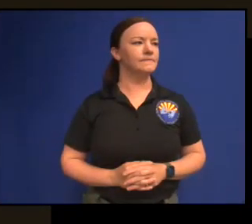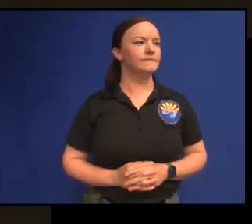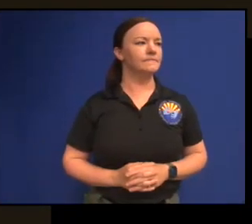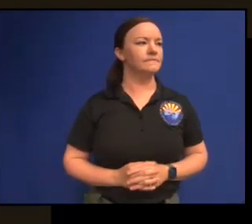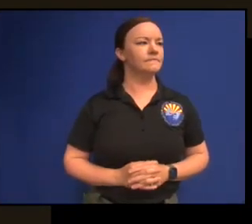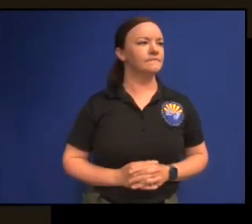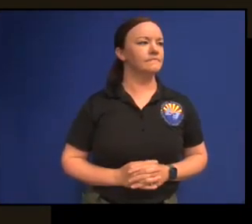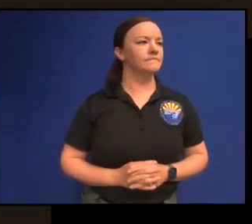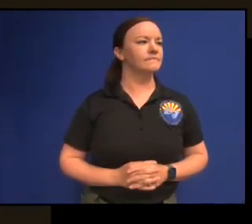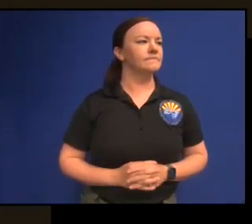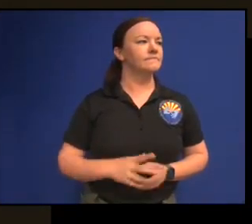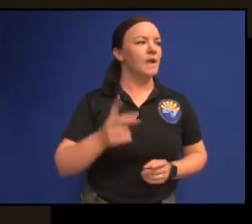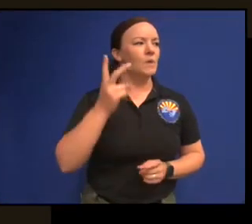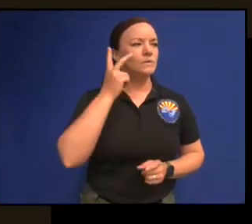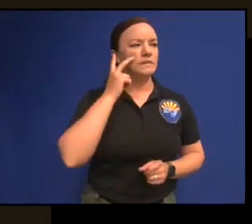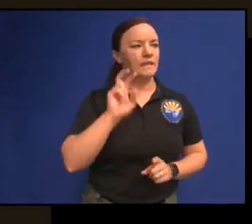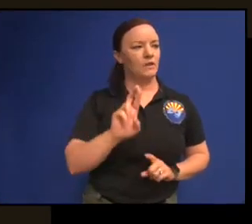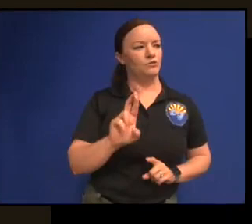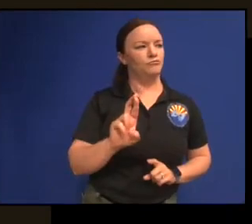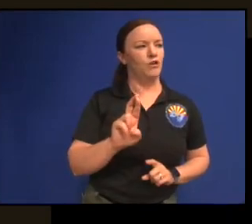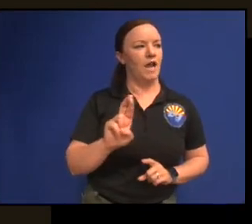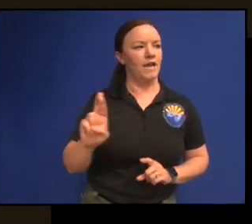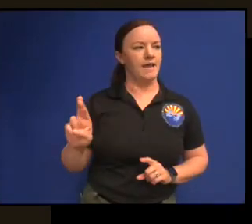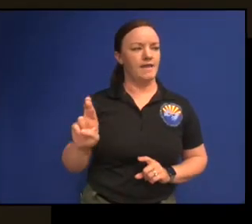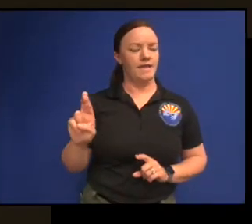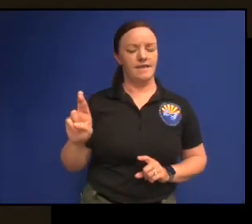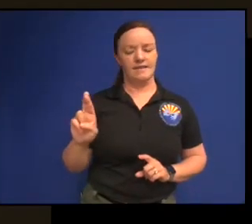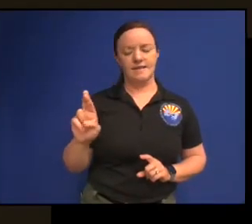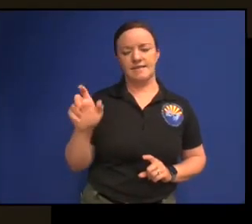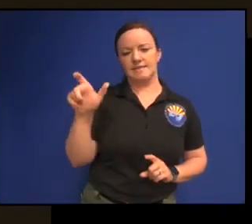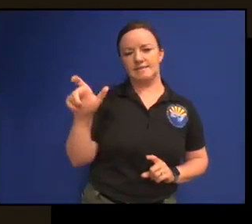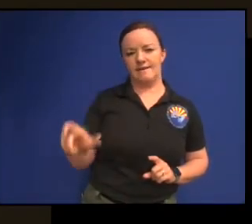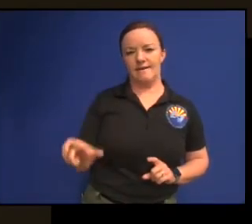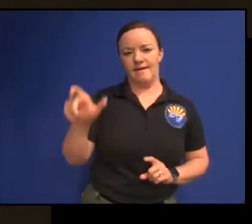AND WE HAVE A FLASH FLOOD WATCH OUT FOR THE FIRES, BOTH